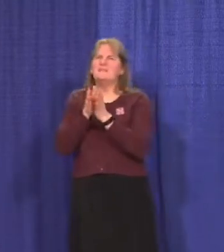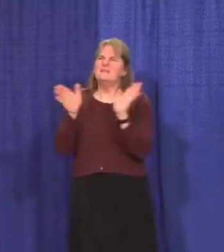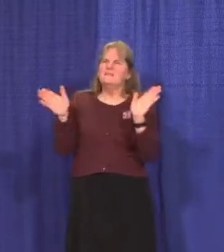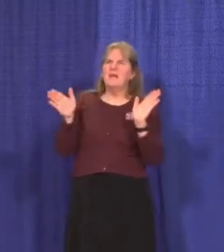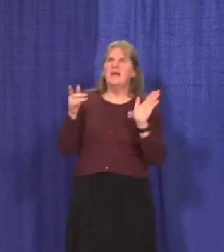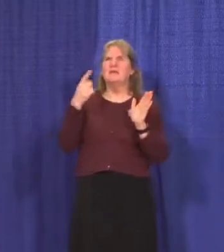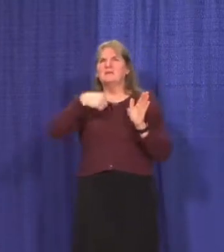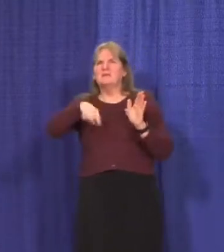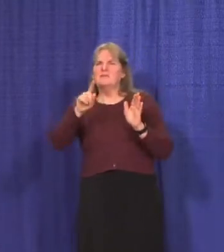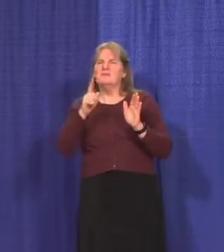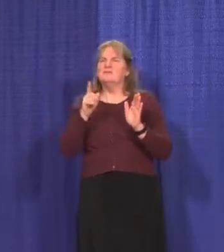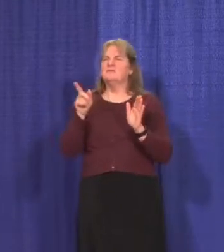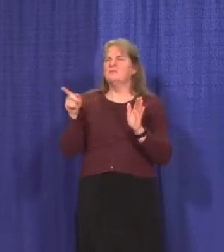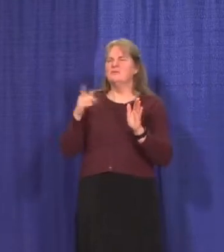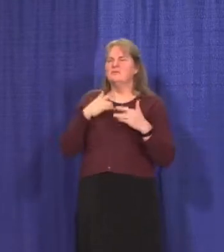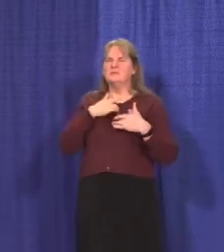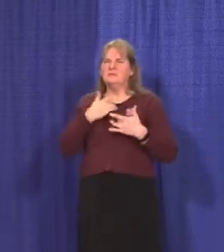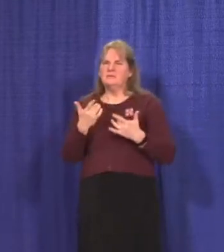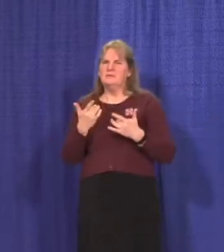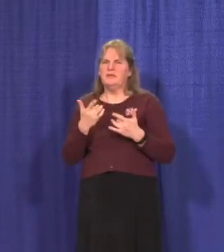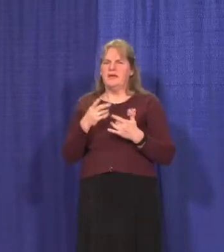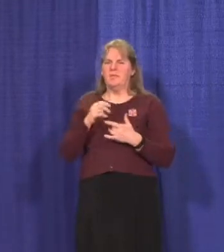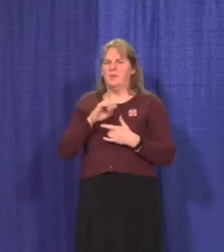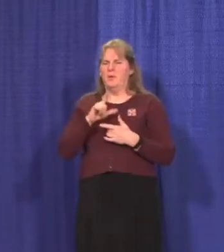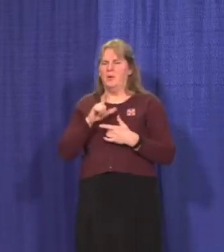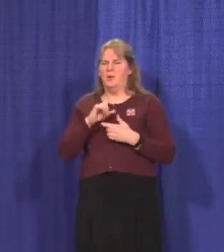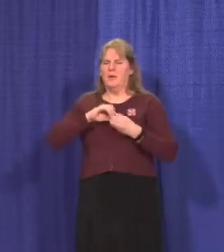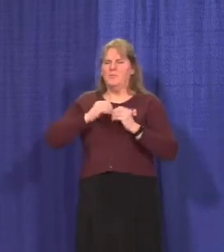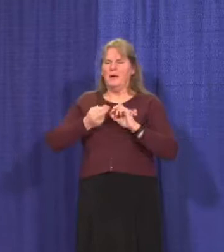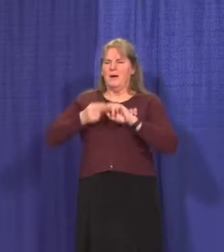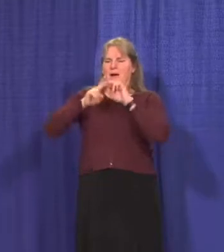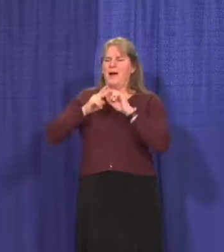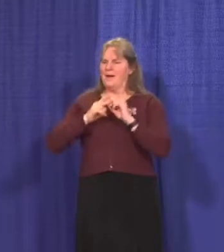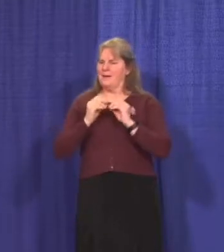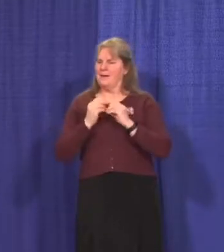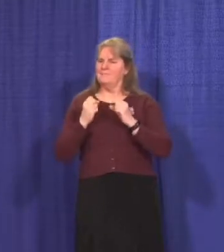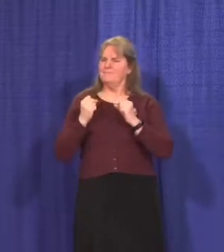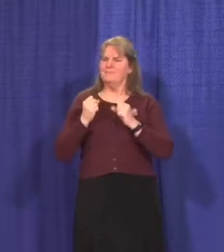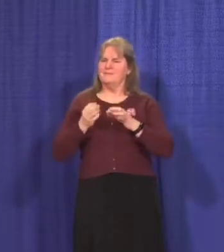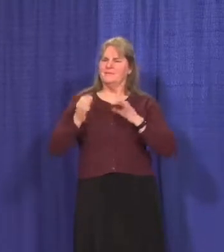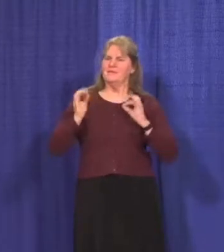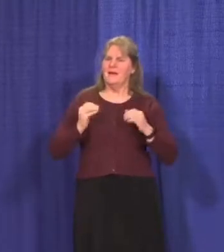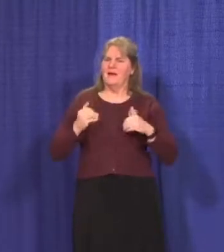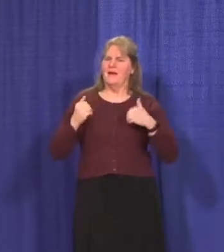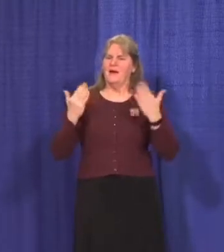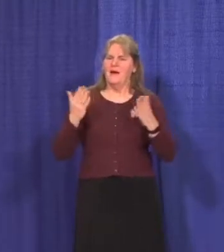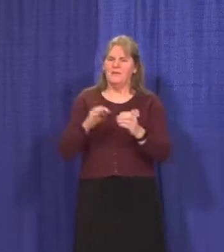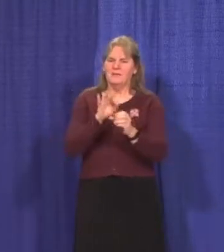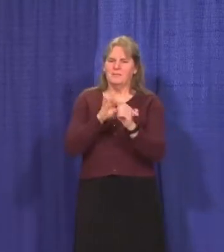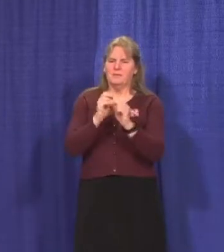until poll numbers are high but do you believe it's responsible not to give out a specific date